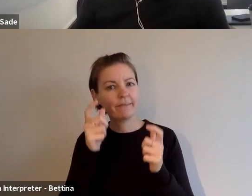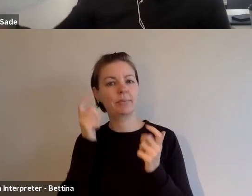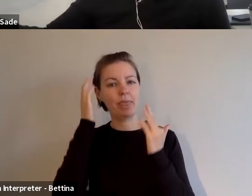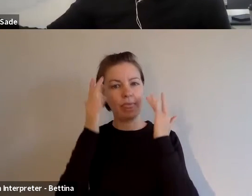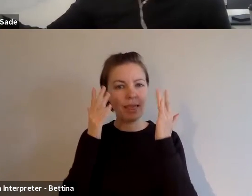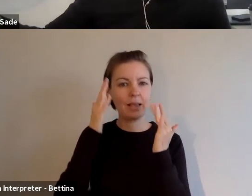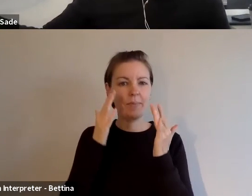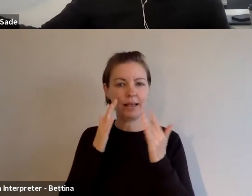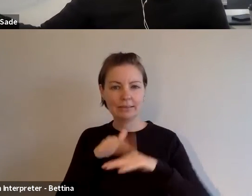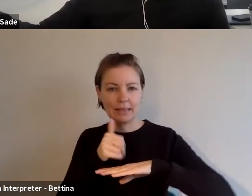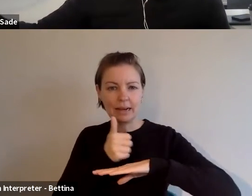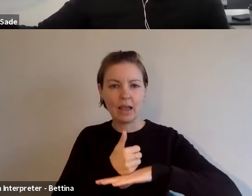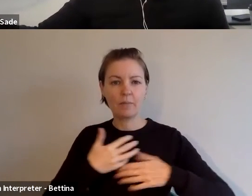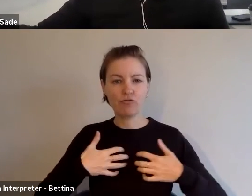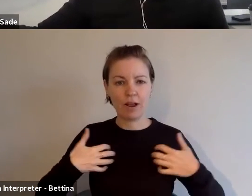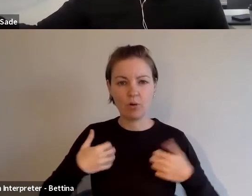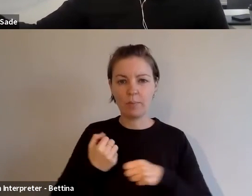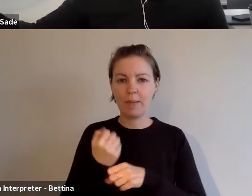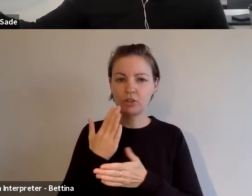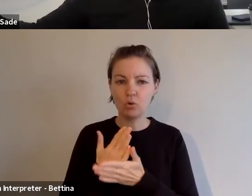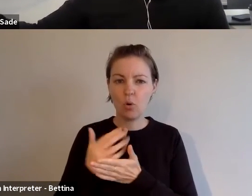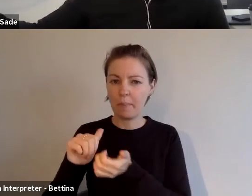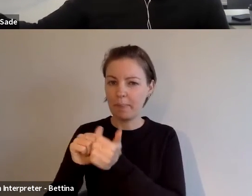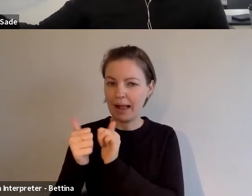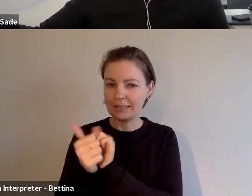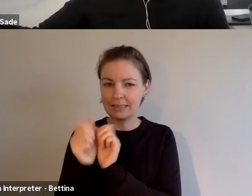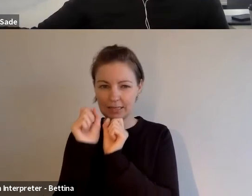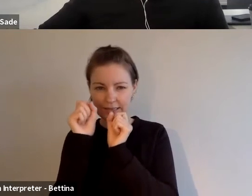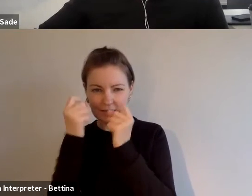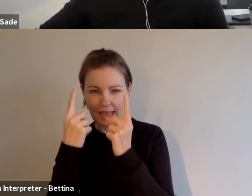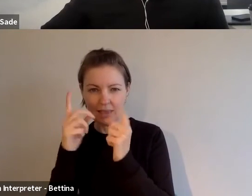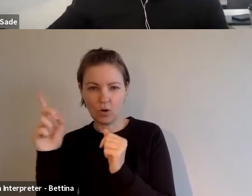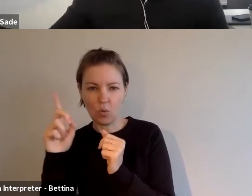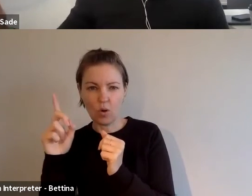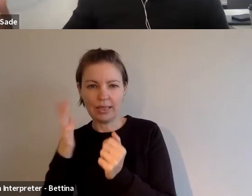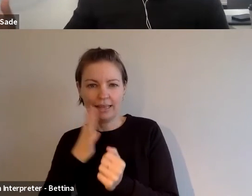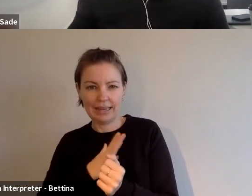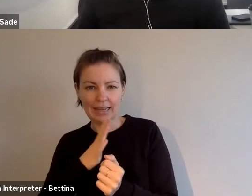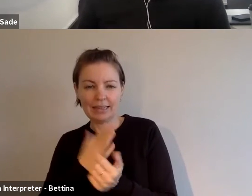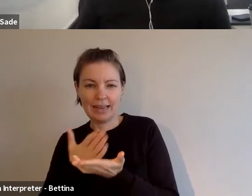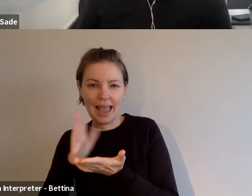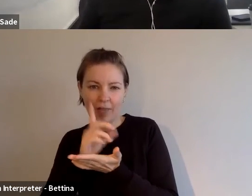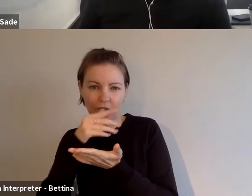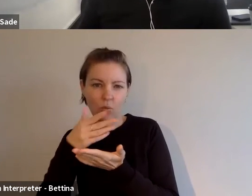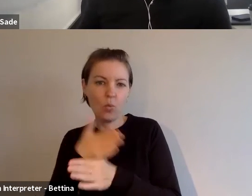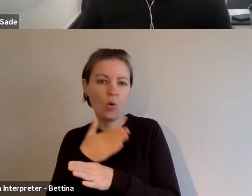the partners understand and have a set of expectations and know how to work with our students is equally as important.